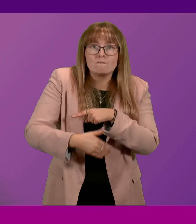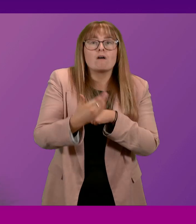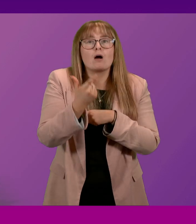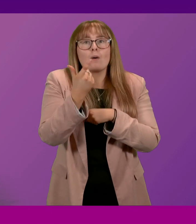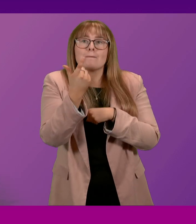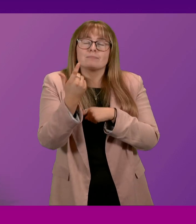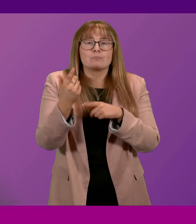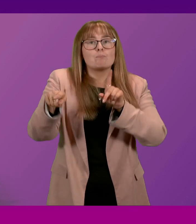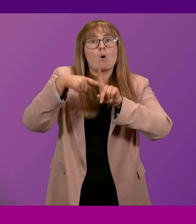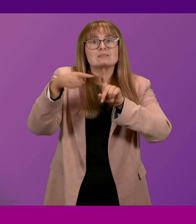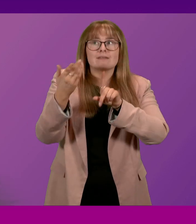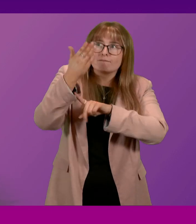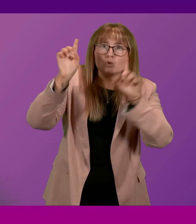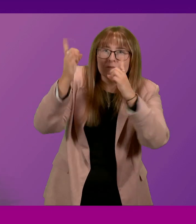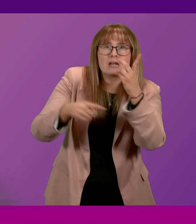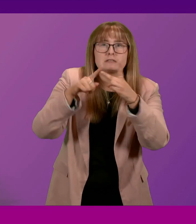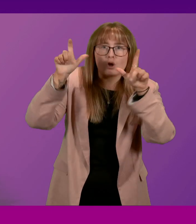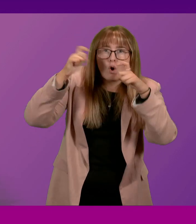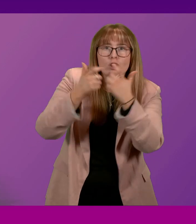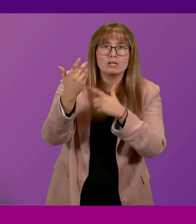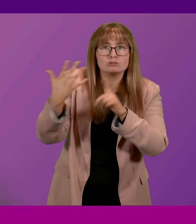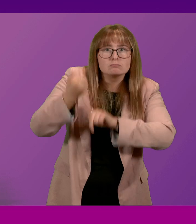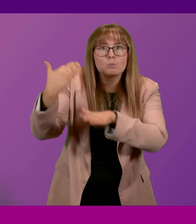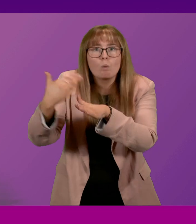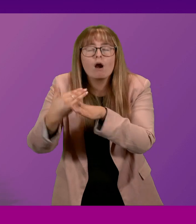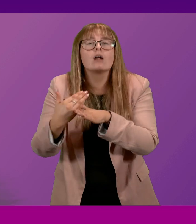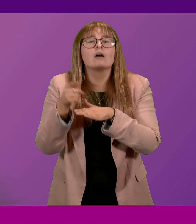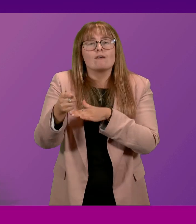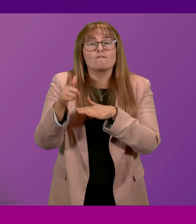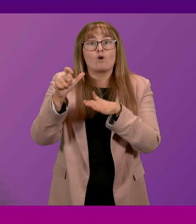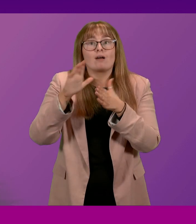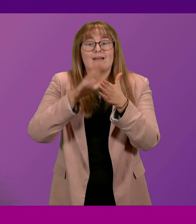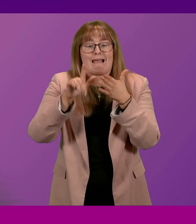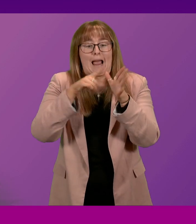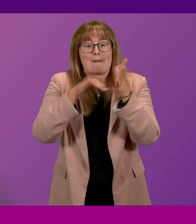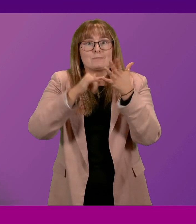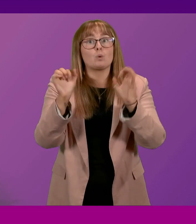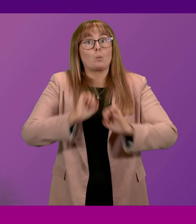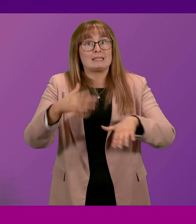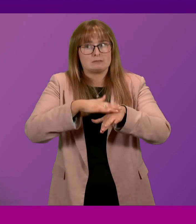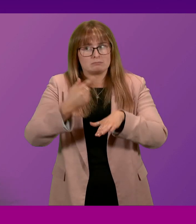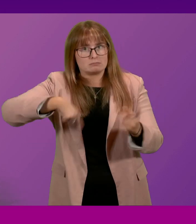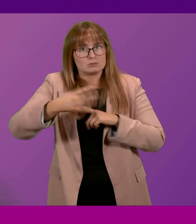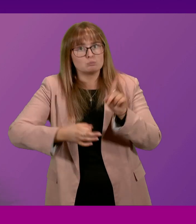destinations, and I note that we are reducing the child and adolescent mental health service